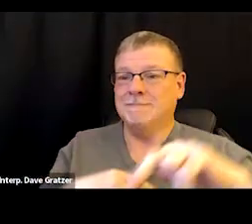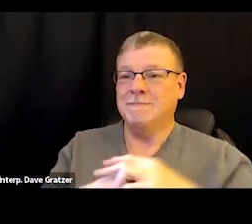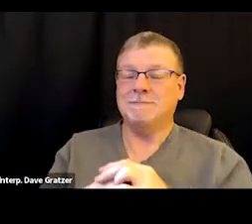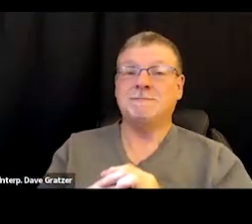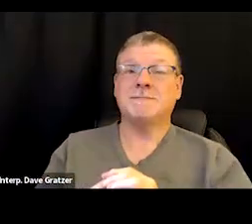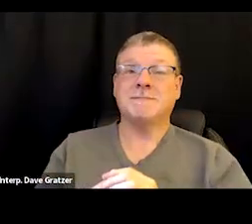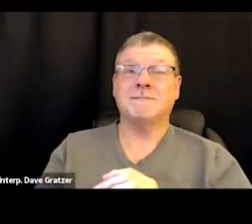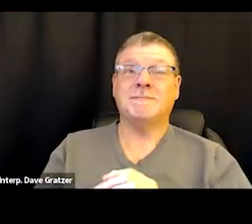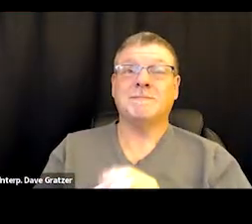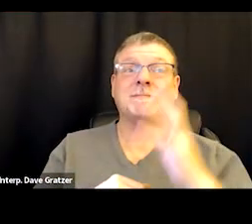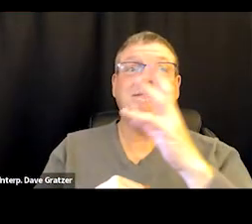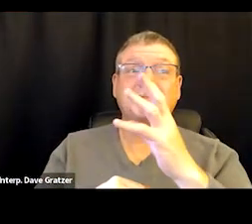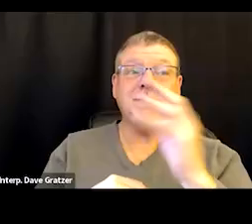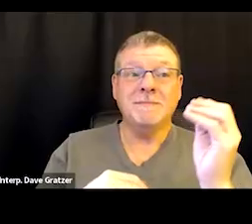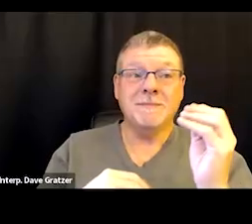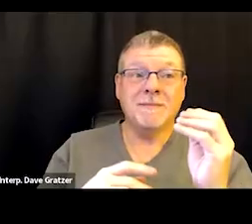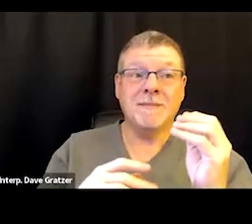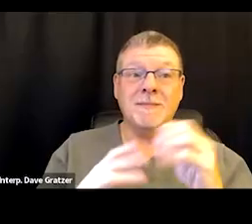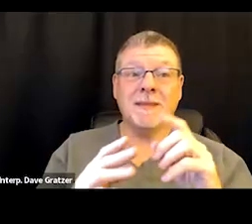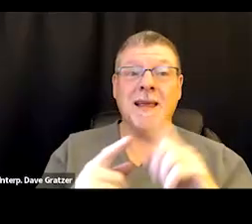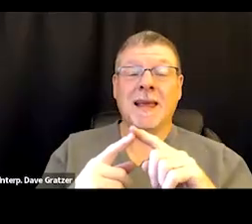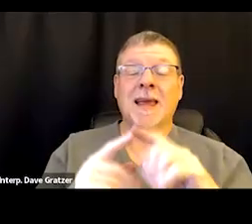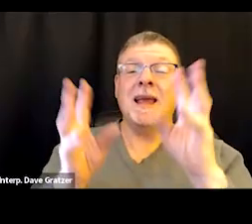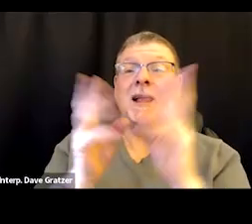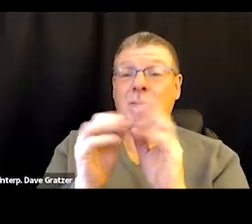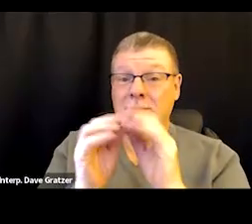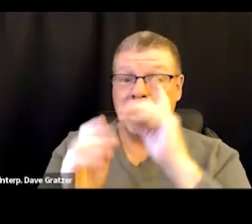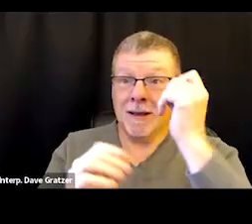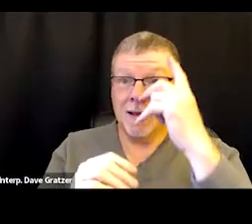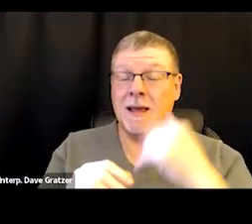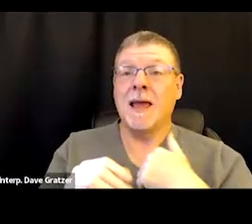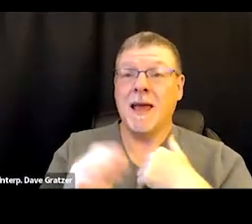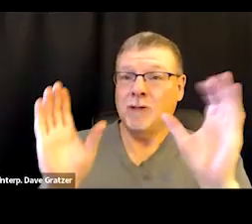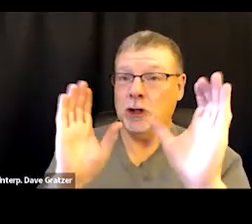And then at the, uh, end of the webinar, we will have a certificate of attendance